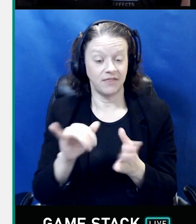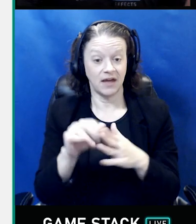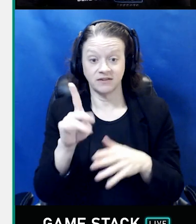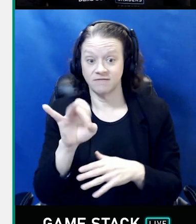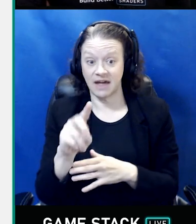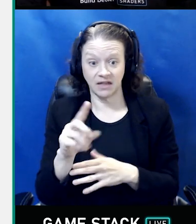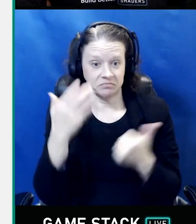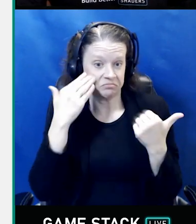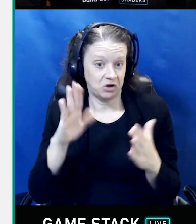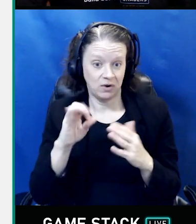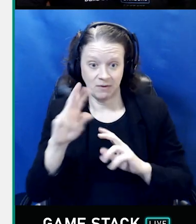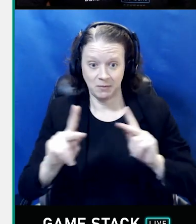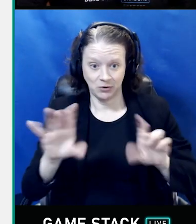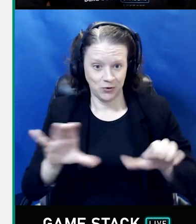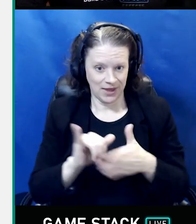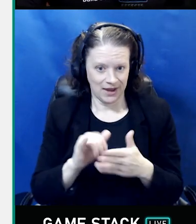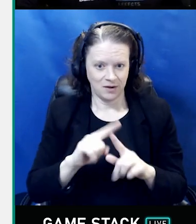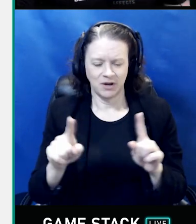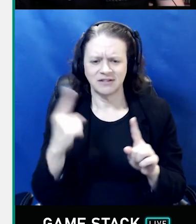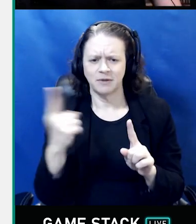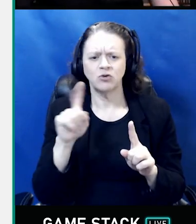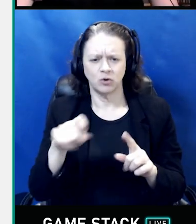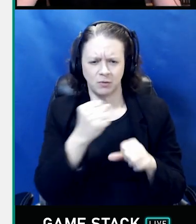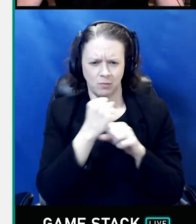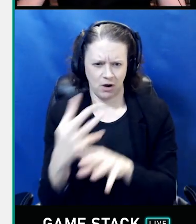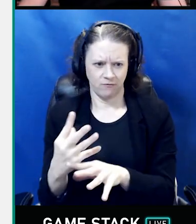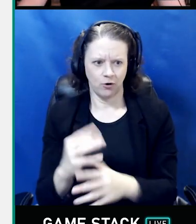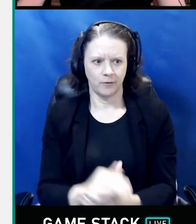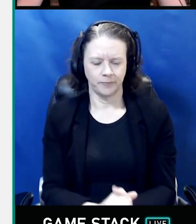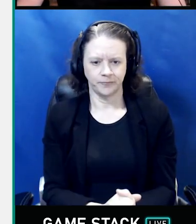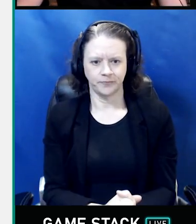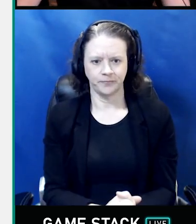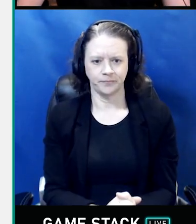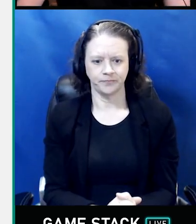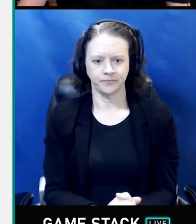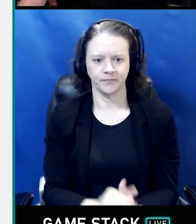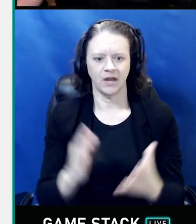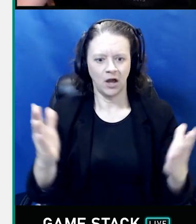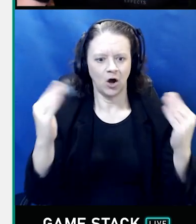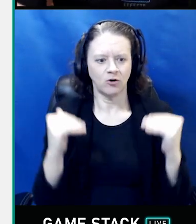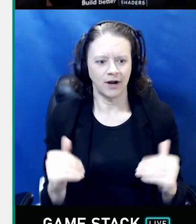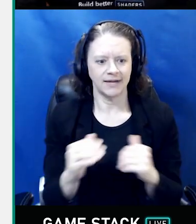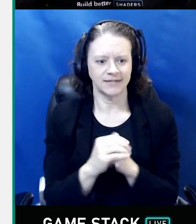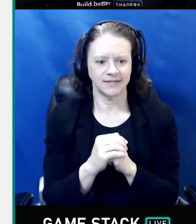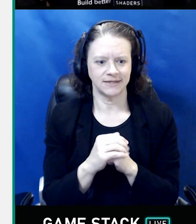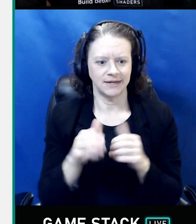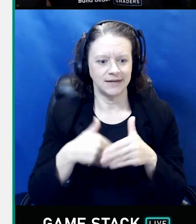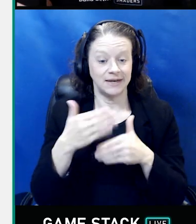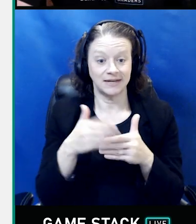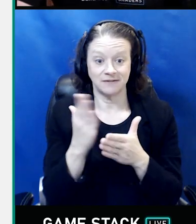but it's something that you should prepare for. Alright, next feature is 8-bit packing operations.